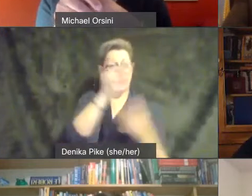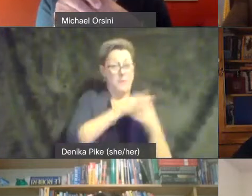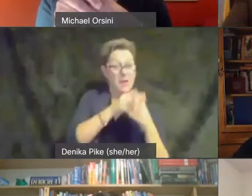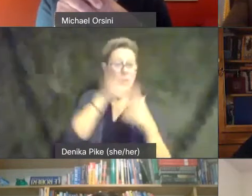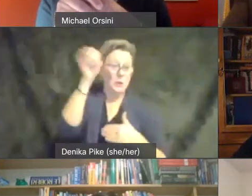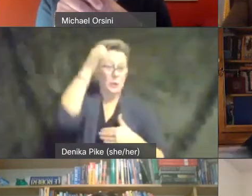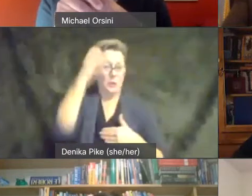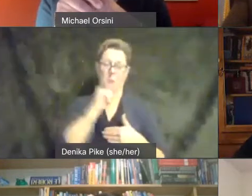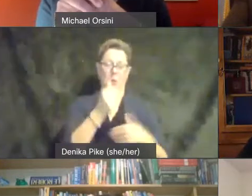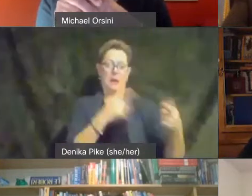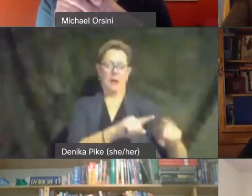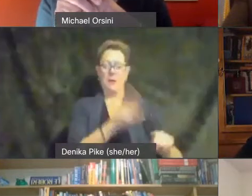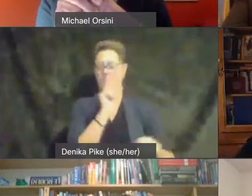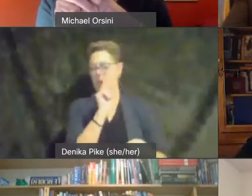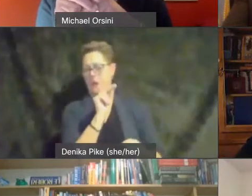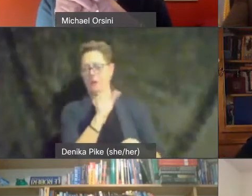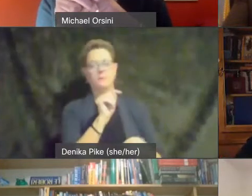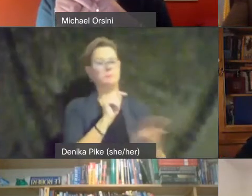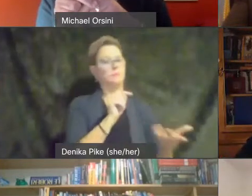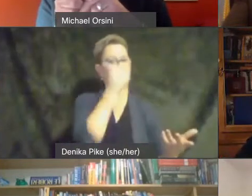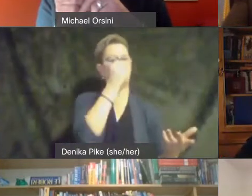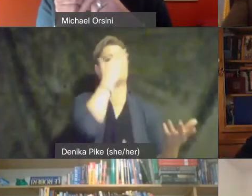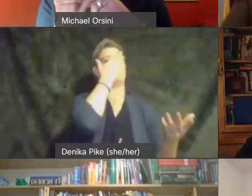So, what went wrong and what went, right?